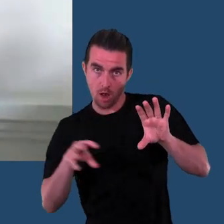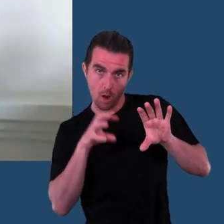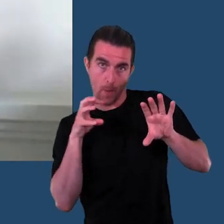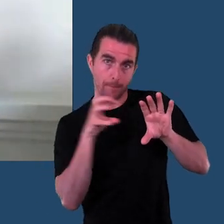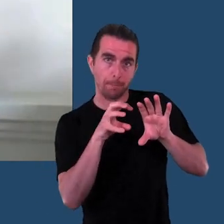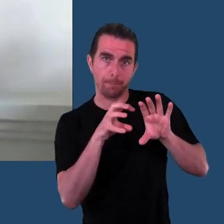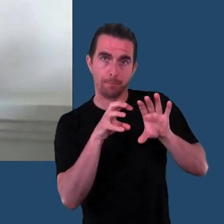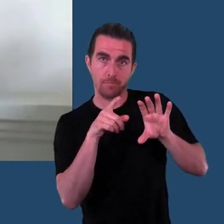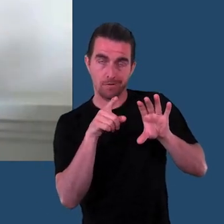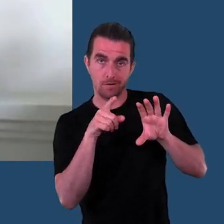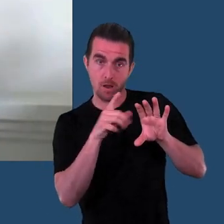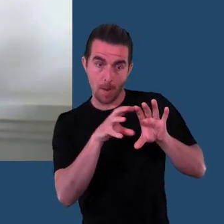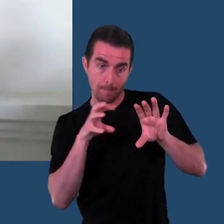Just pop that in there like that.